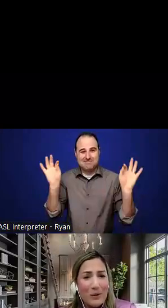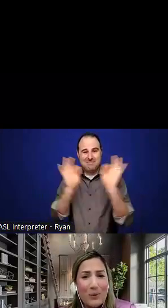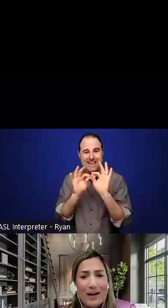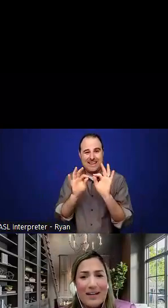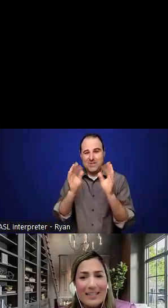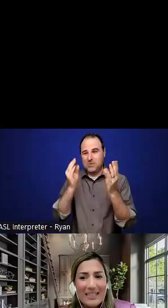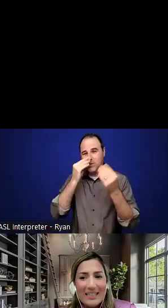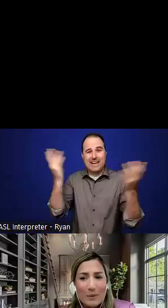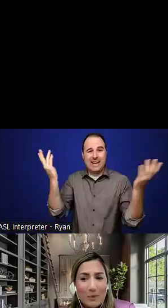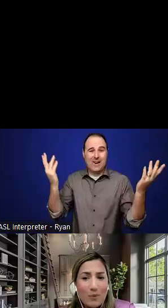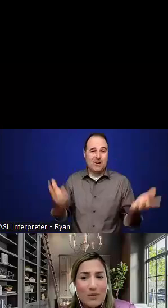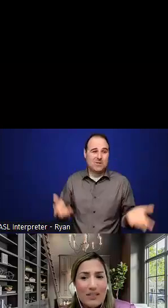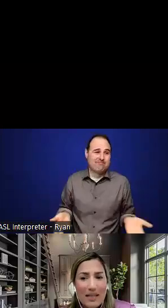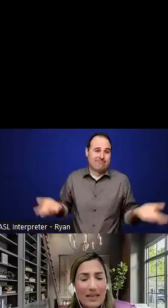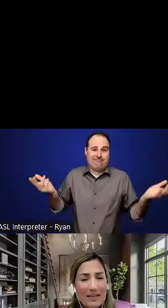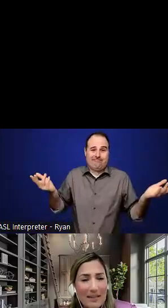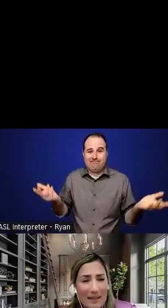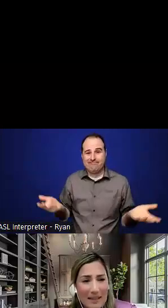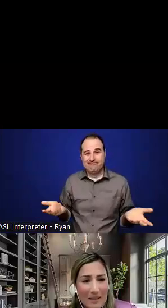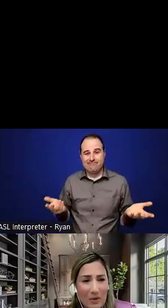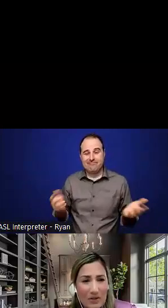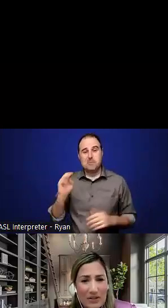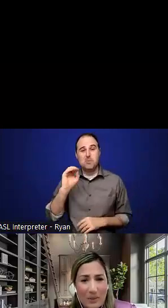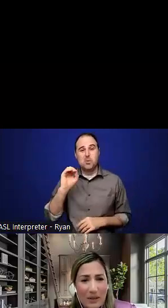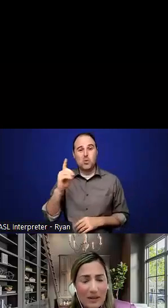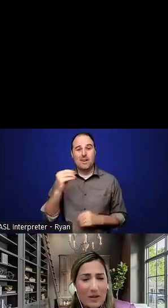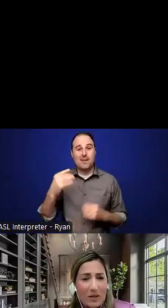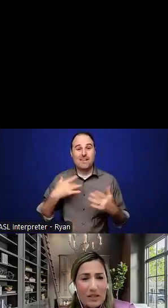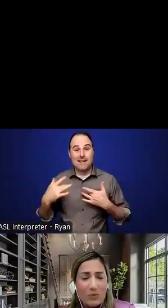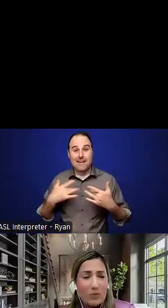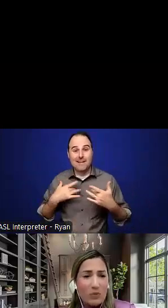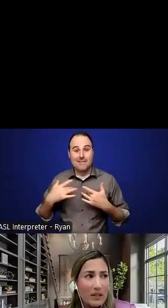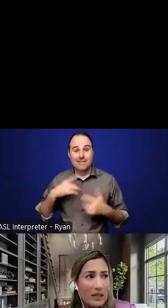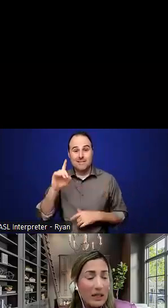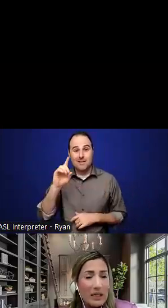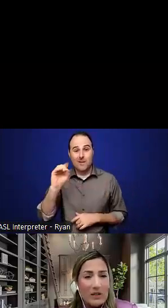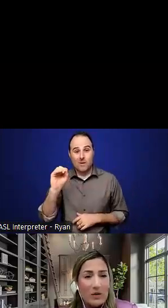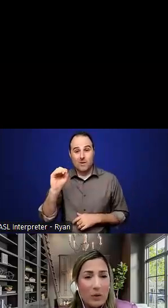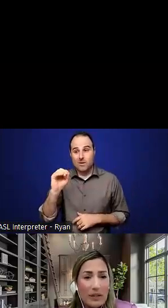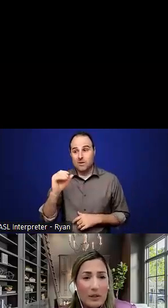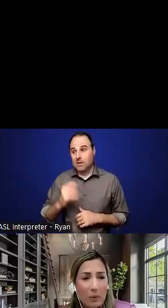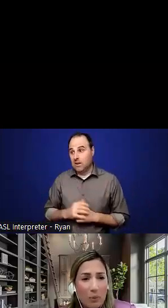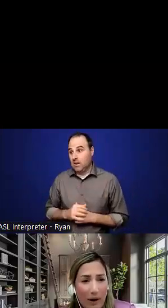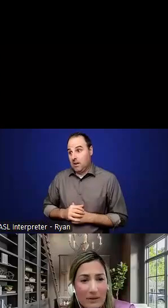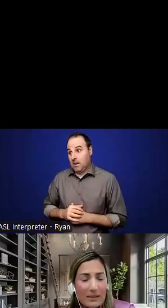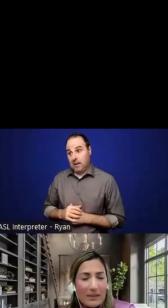So what? Mood and anxiety disorders is something that is really, it's already so prevalent,